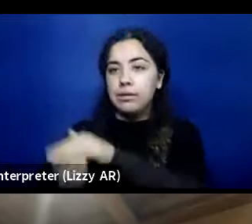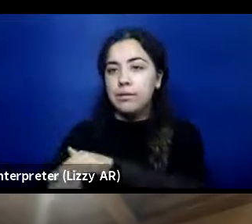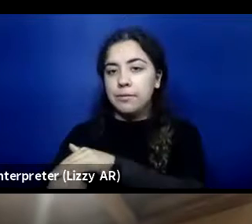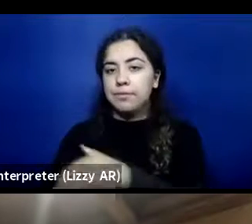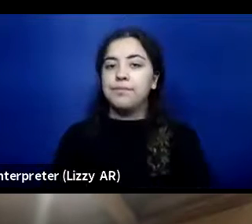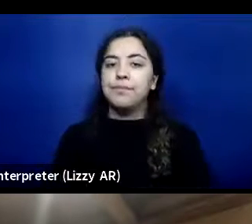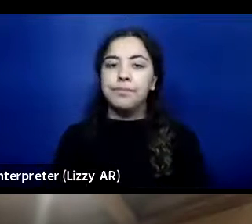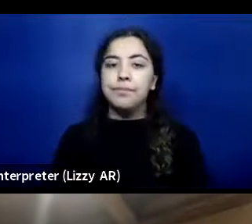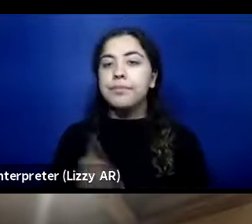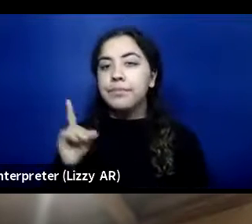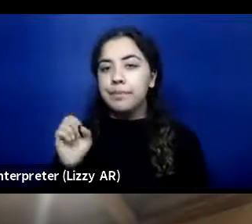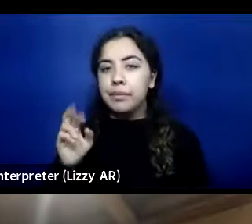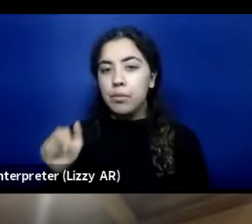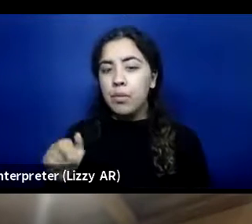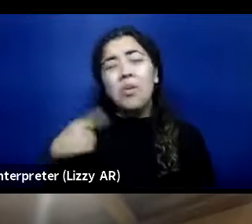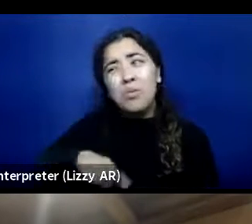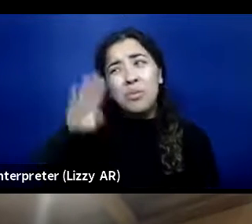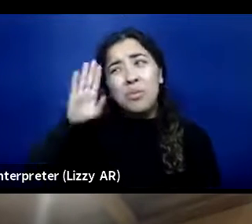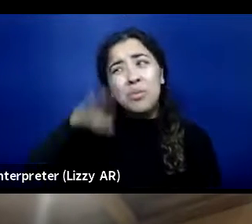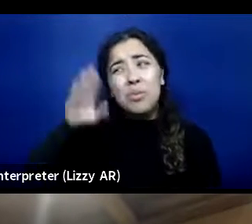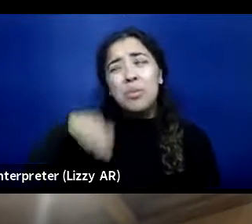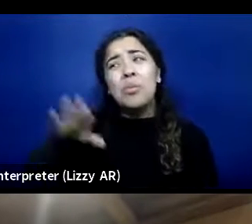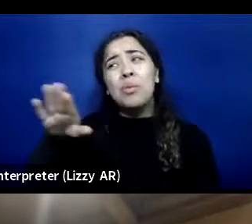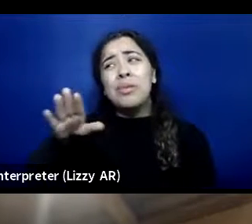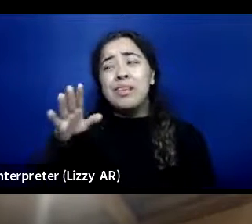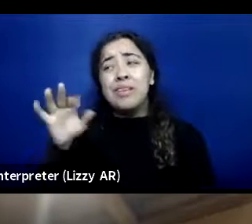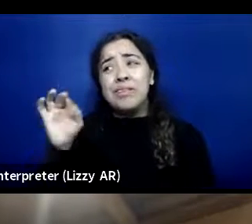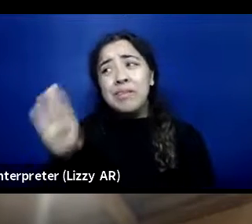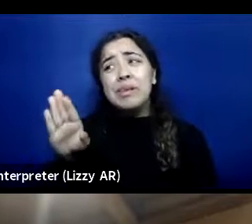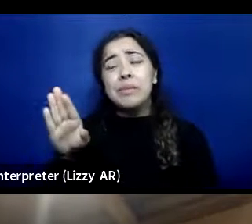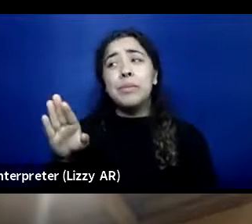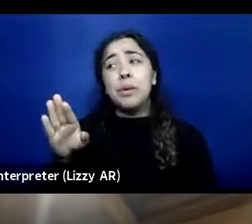We know that it's a challenge just... Social media is very interesting.